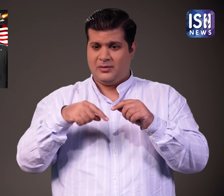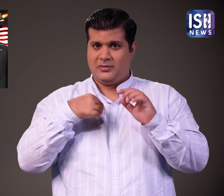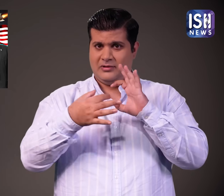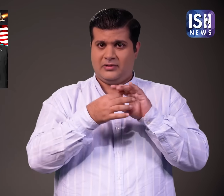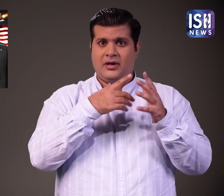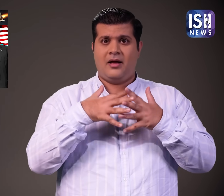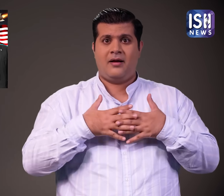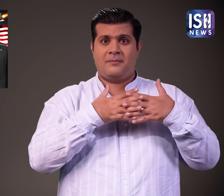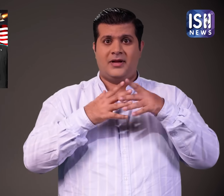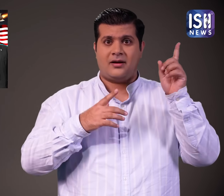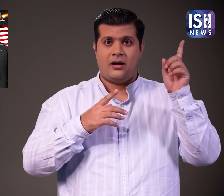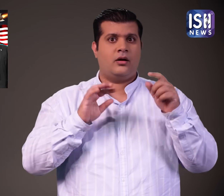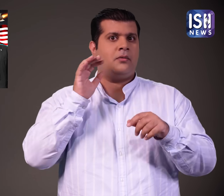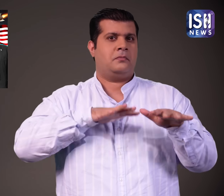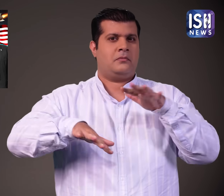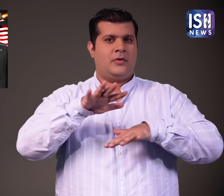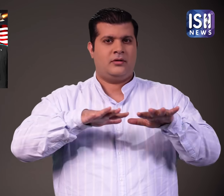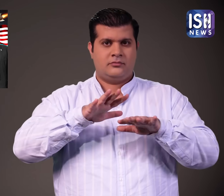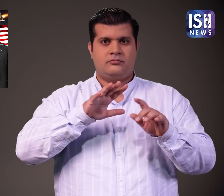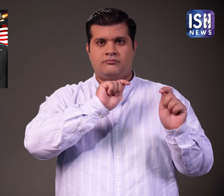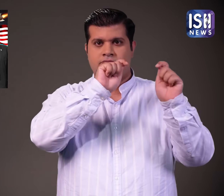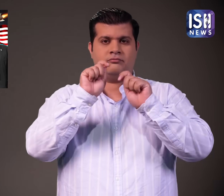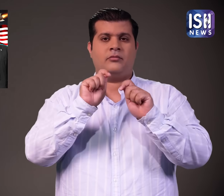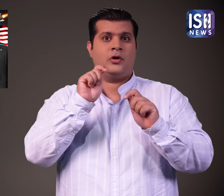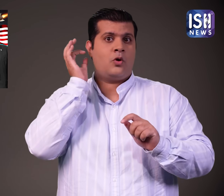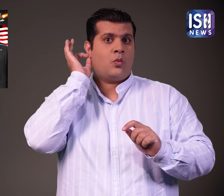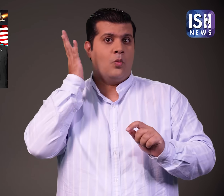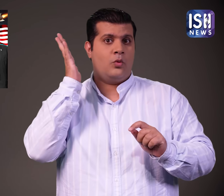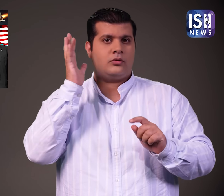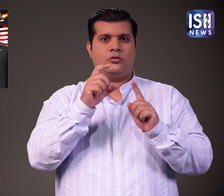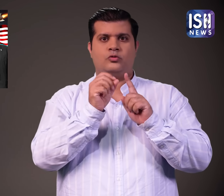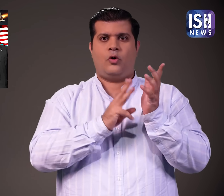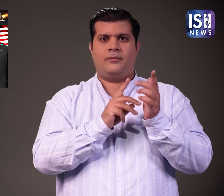But the Golden Dome I am referring to is in connection with the U.S. and its defense preparedness.